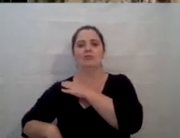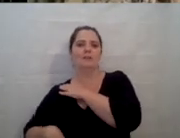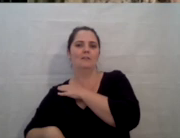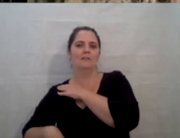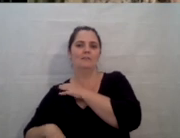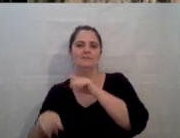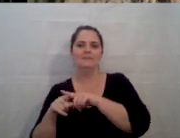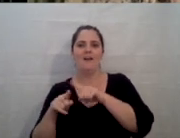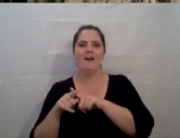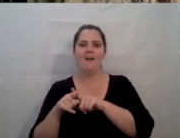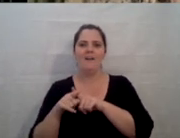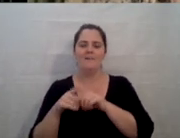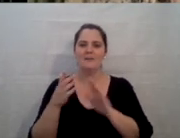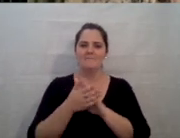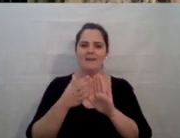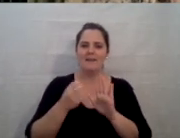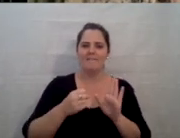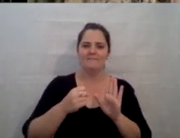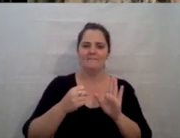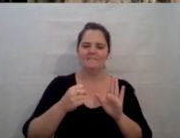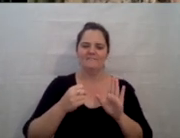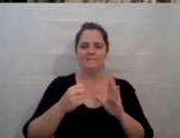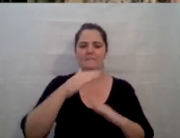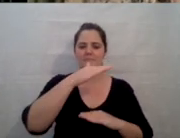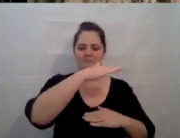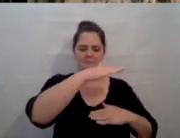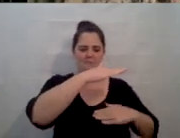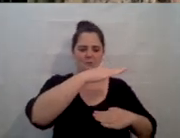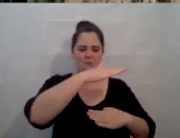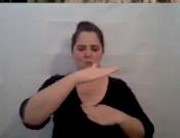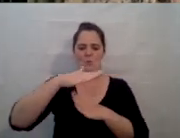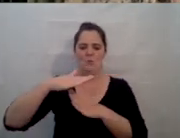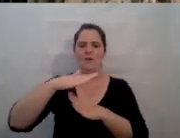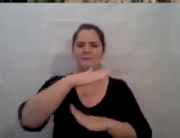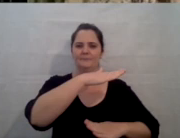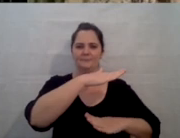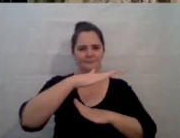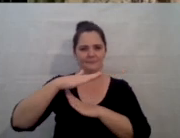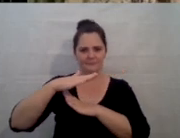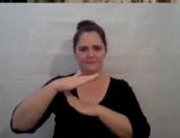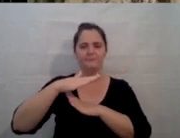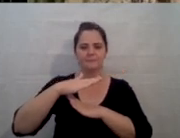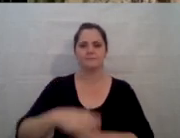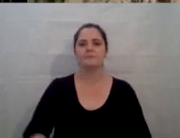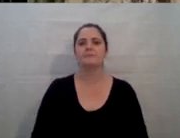So what you wind up is a counter pose, you wind up with a counter pose – the shoulder's going in one direction, the hips going the other direction.